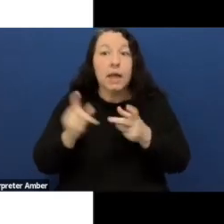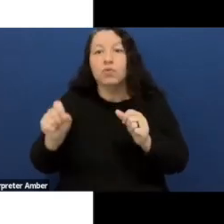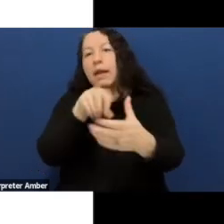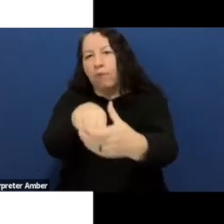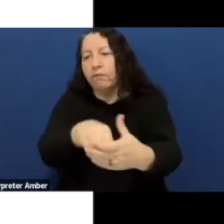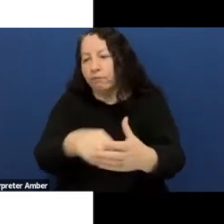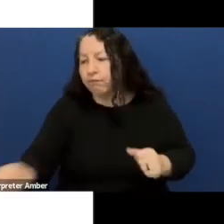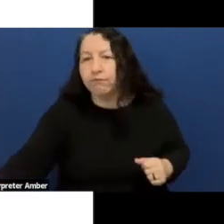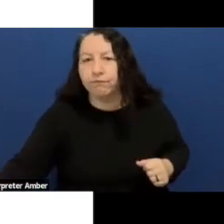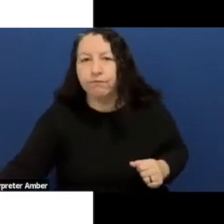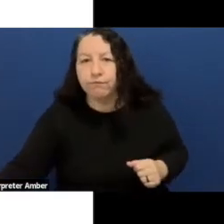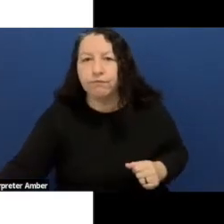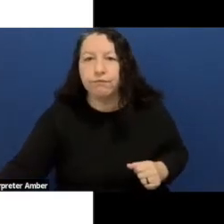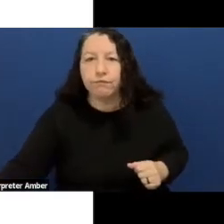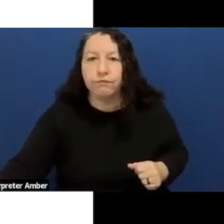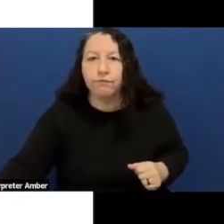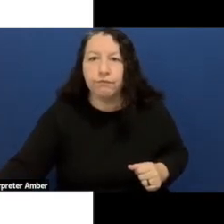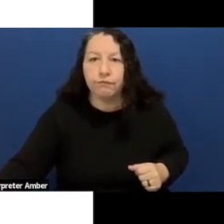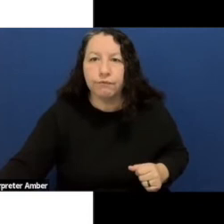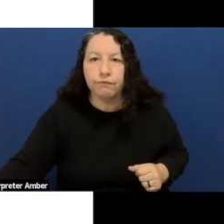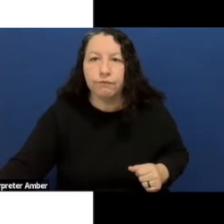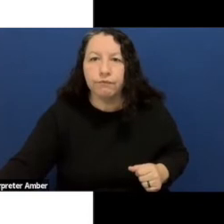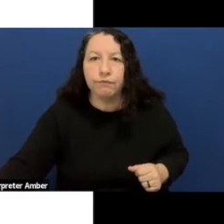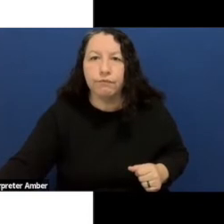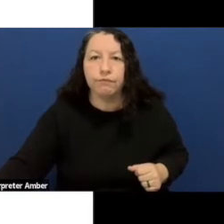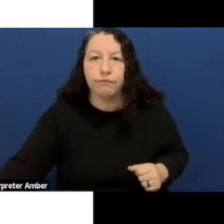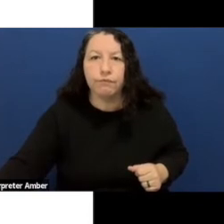And so if you're interested, you should go to the website. And it actually has a map